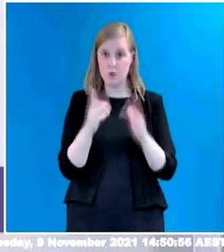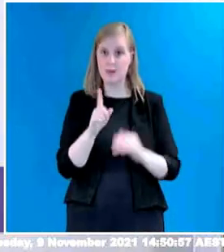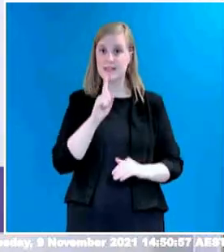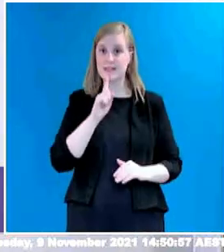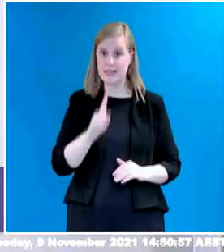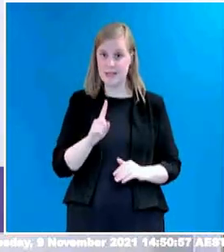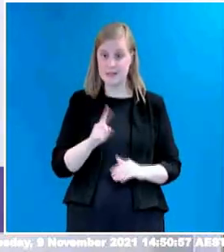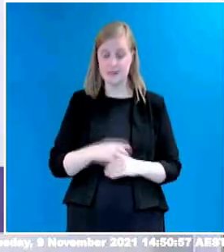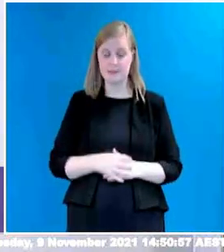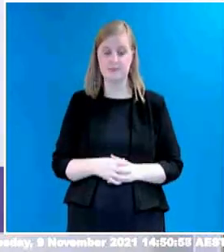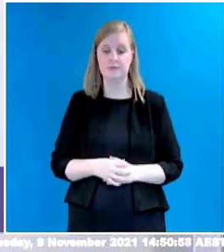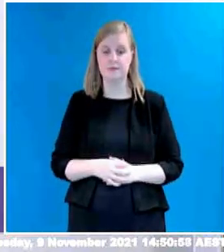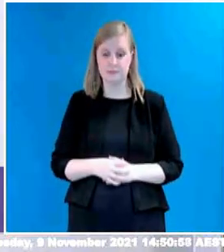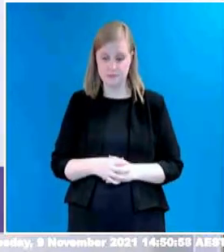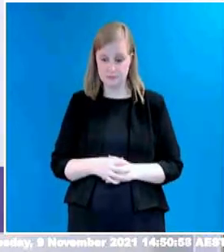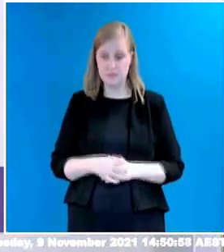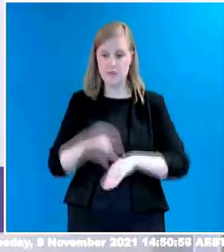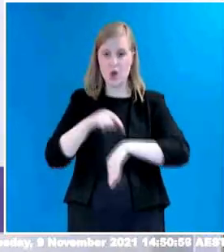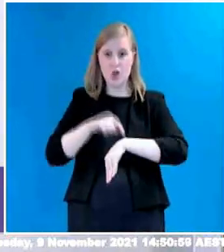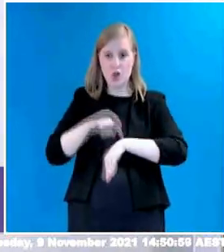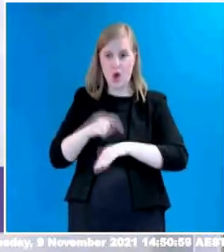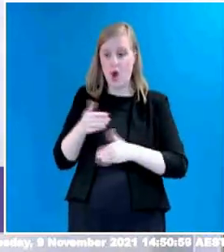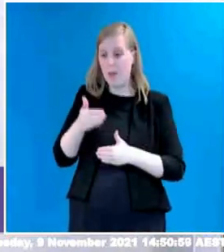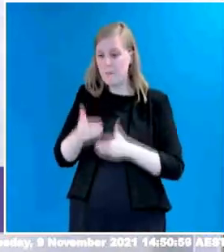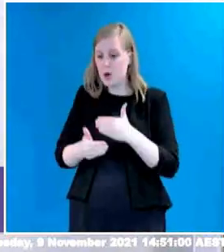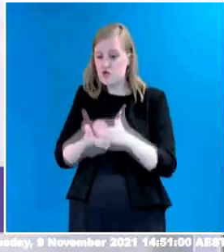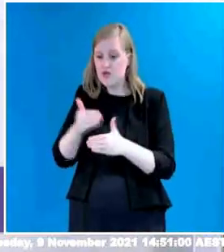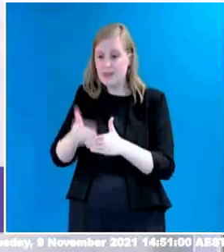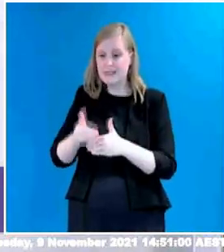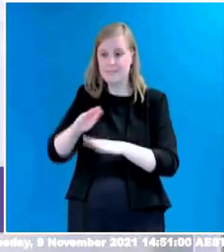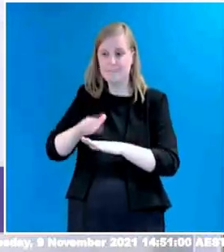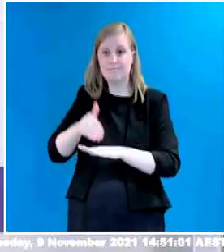Implicit in the concept of progressive realisation is that States Parties are